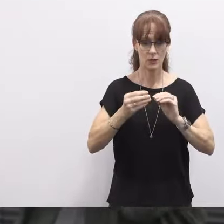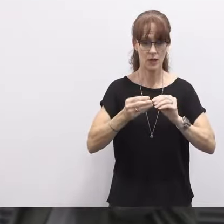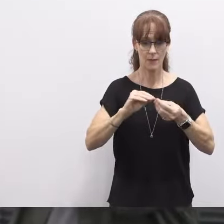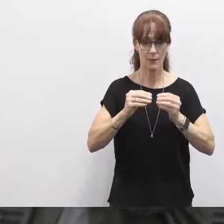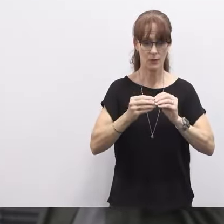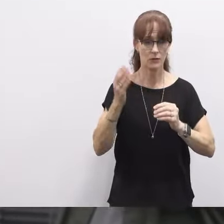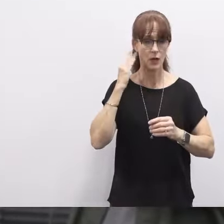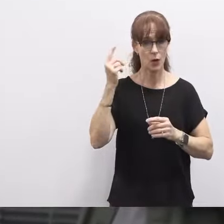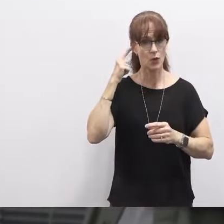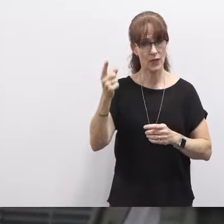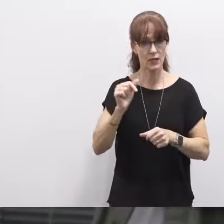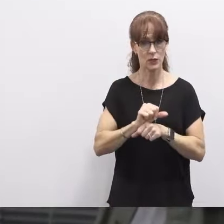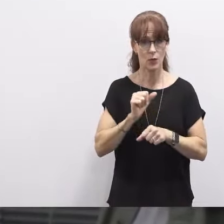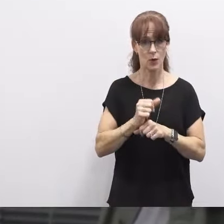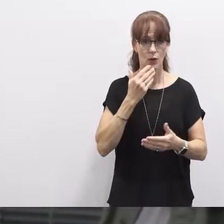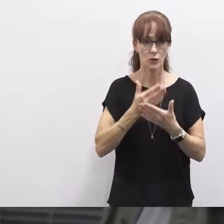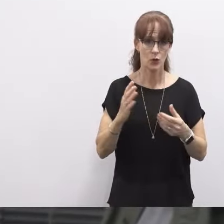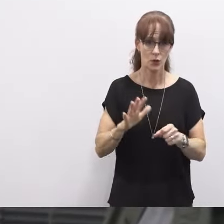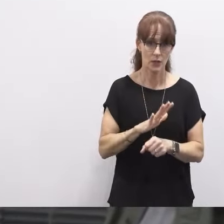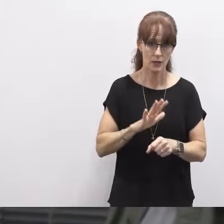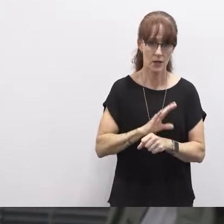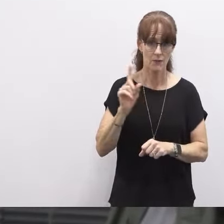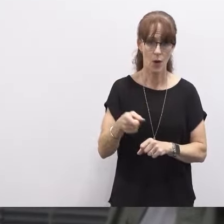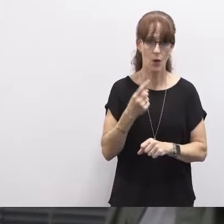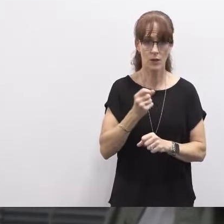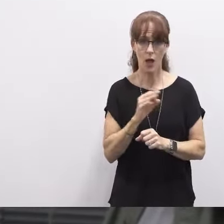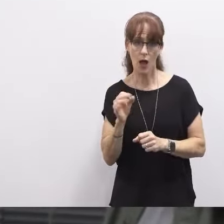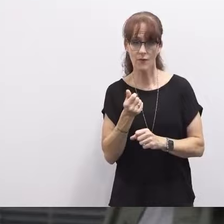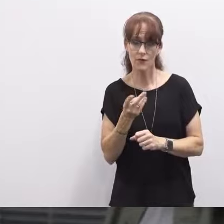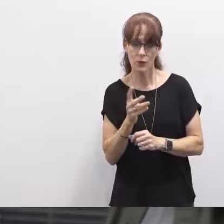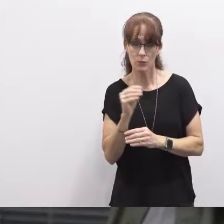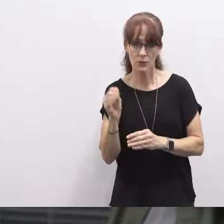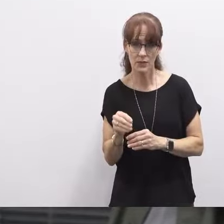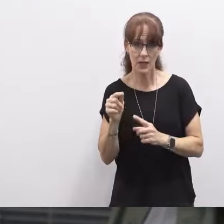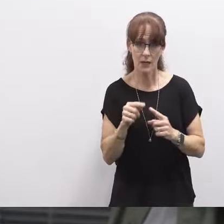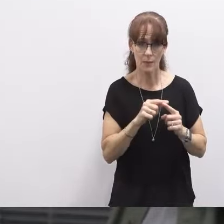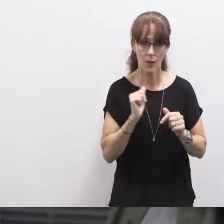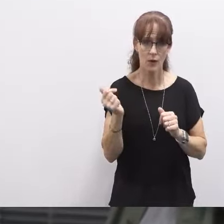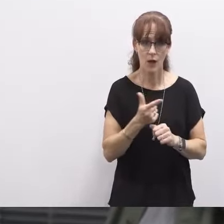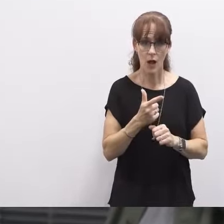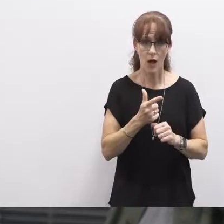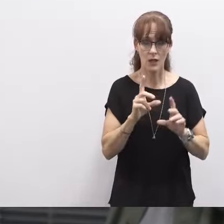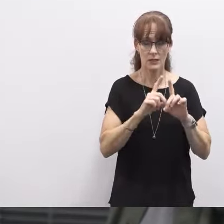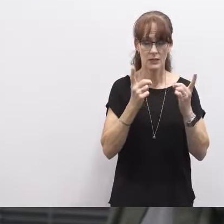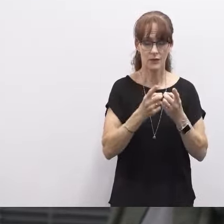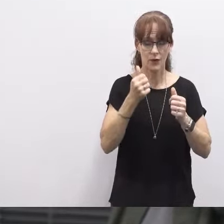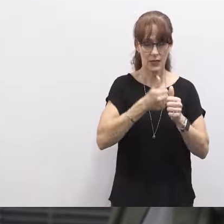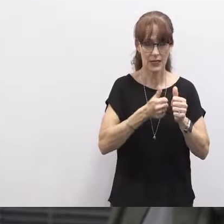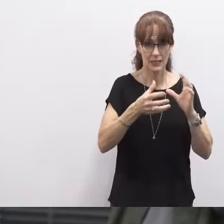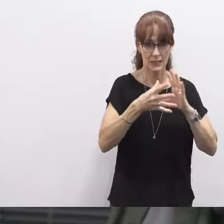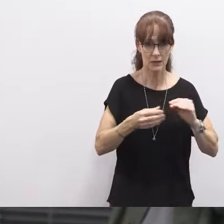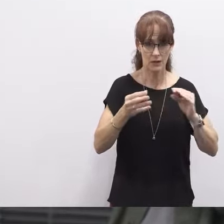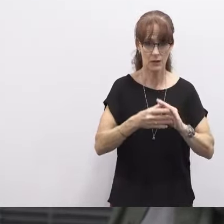I know you think your work is good enough and you may only be off a few percentage points that all districts for every scenario or in the case of District 2,